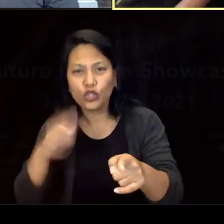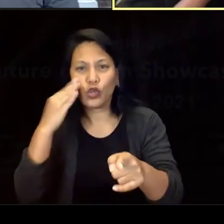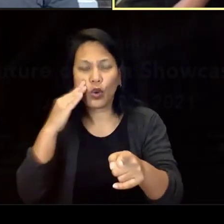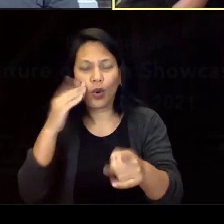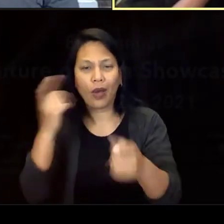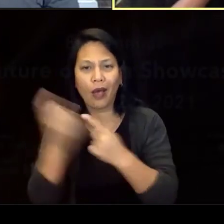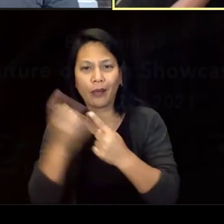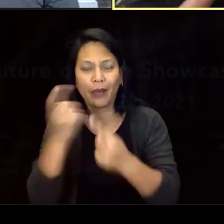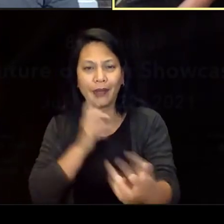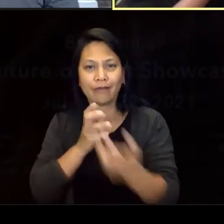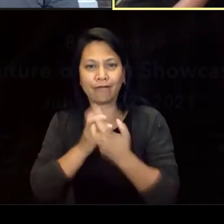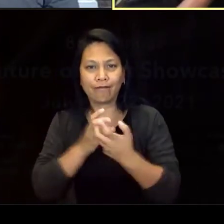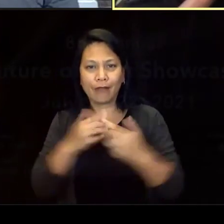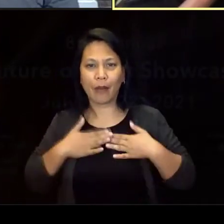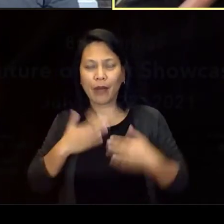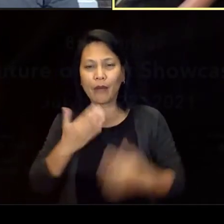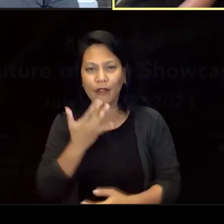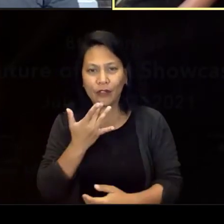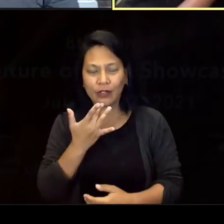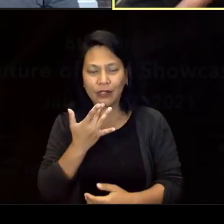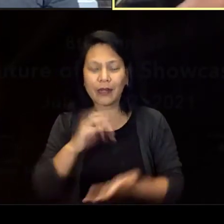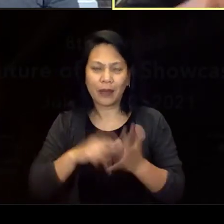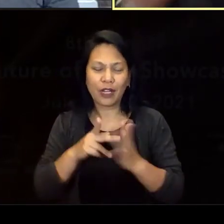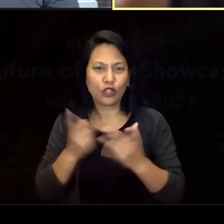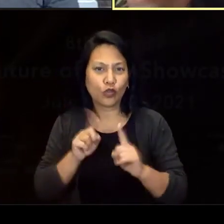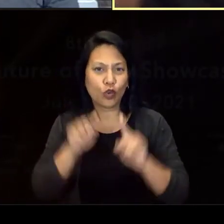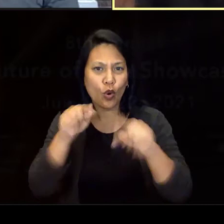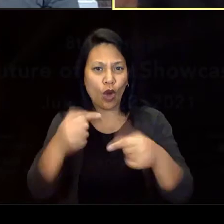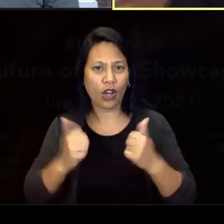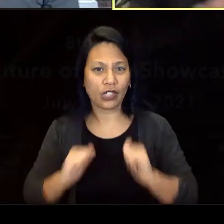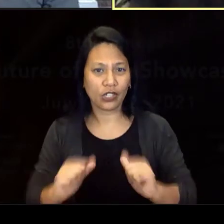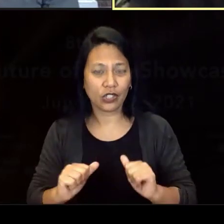So that's been an interesting conversation. That's just kind of been ongoing.